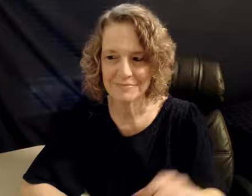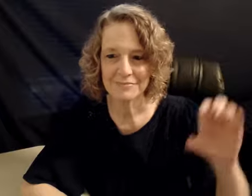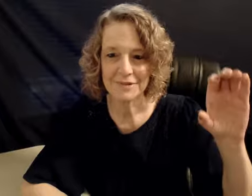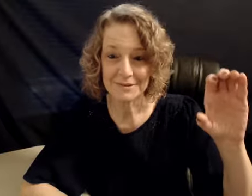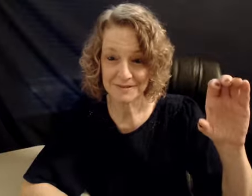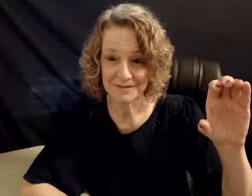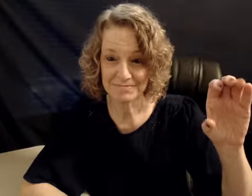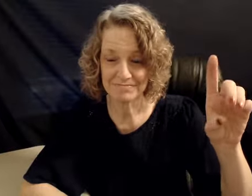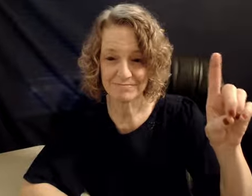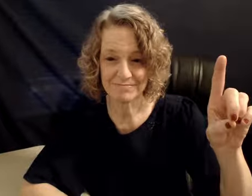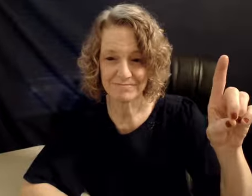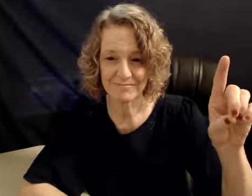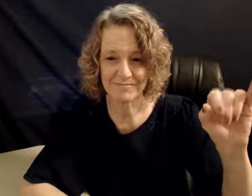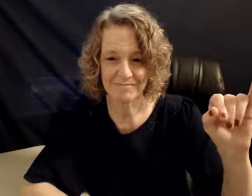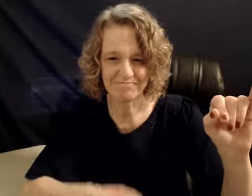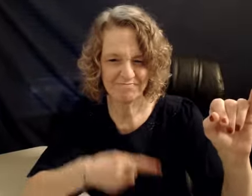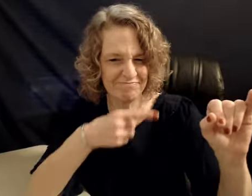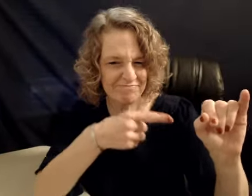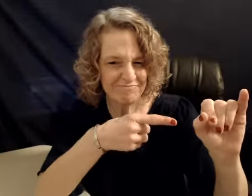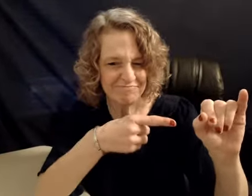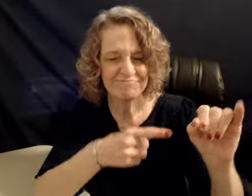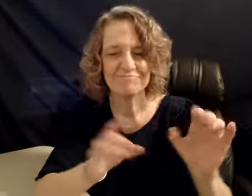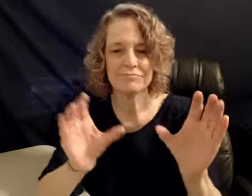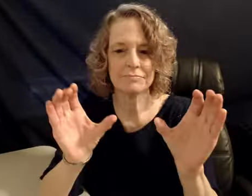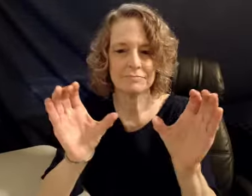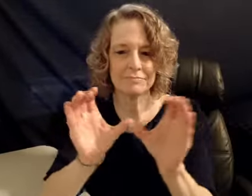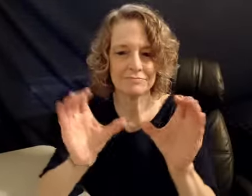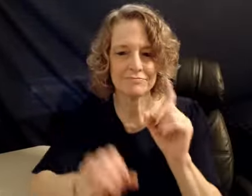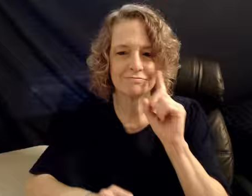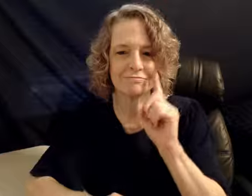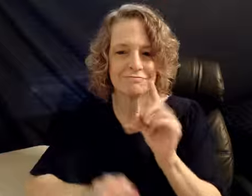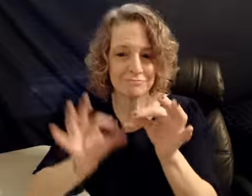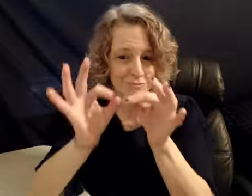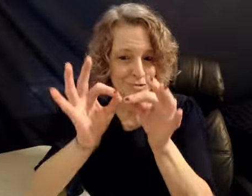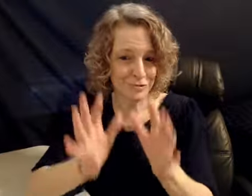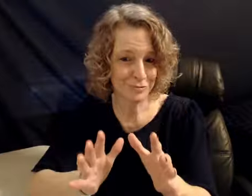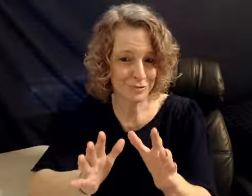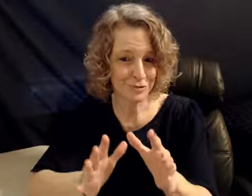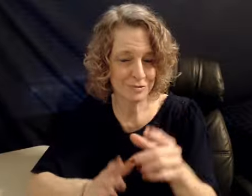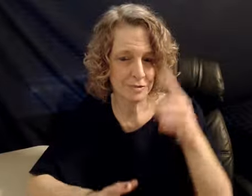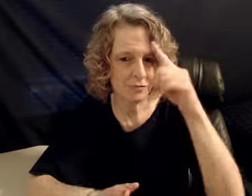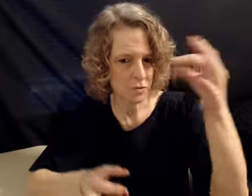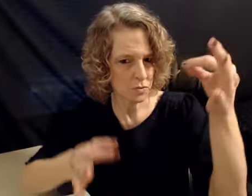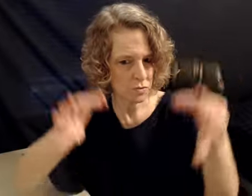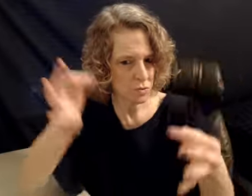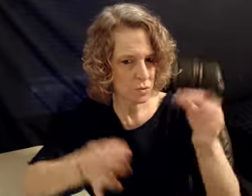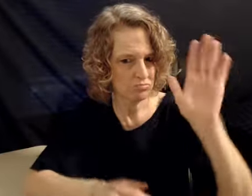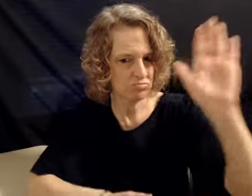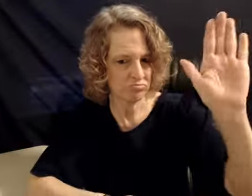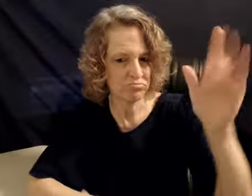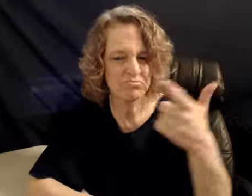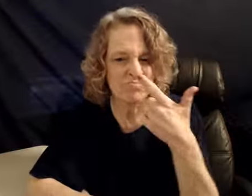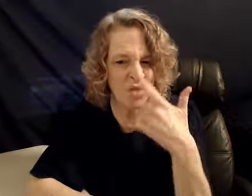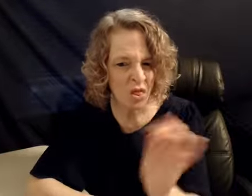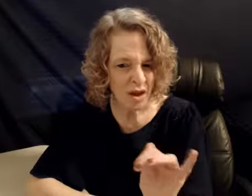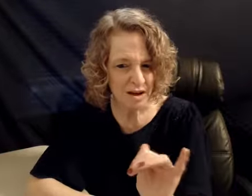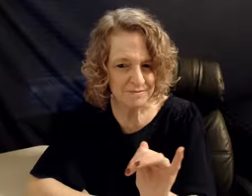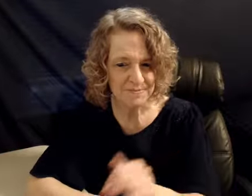CDI (Certified Deaf Interpreter) in a courtroom - what does it look like?